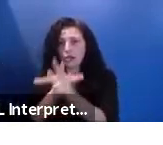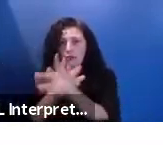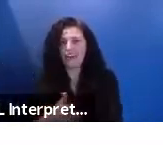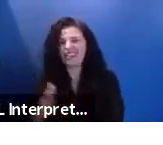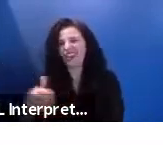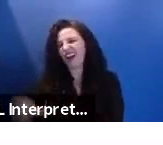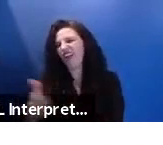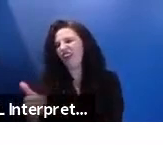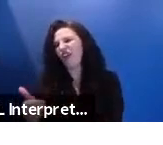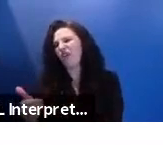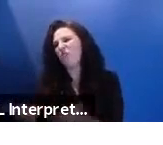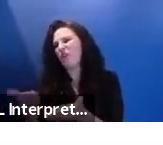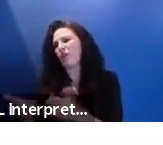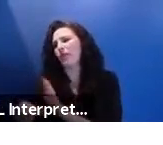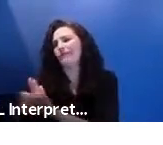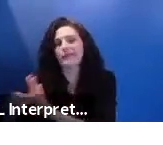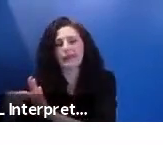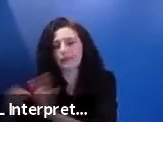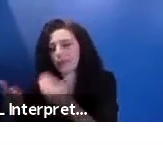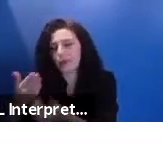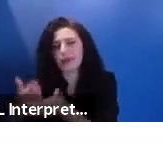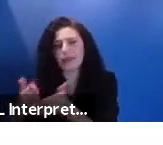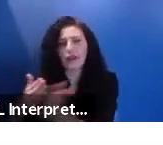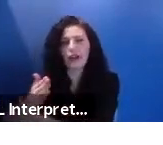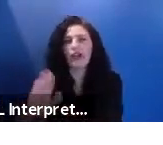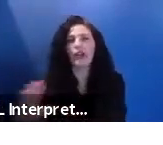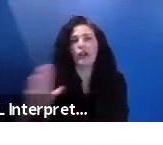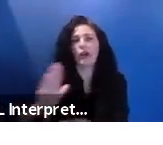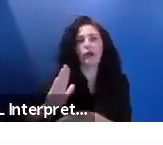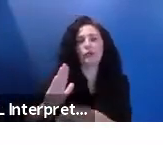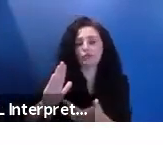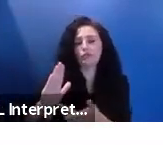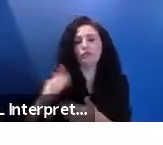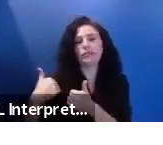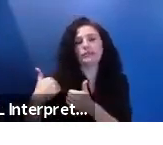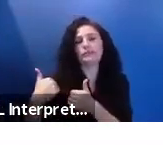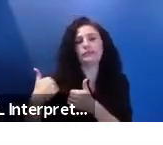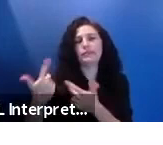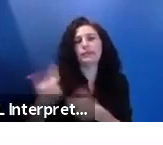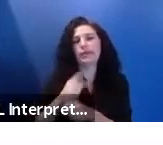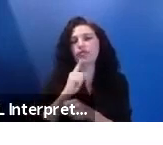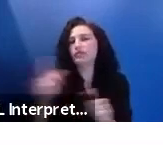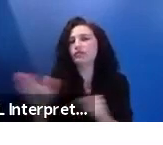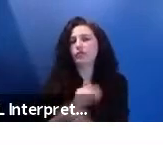The COVID Compliance Supervisor's responsibilities are to ensure that there's full compliance with the zone system to make sure that all testing